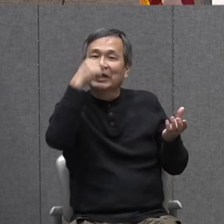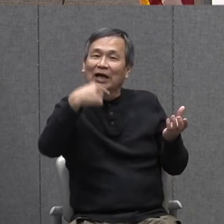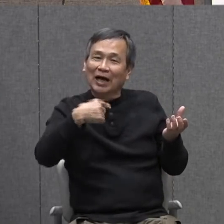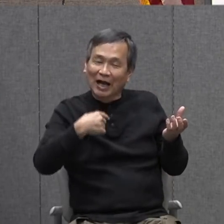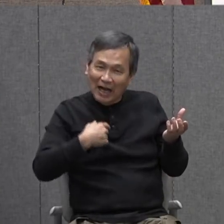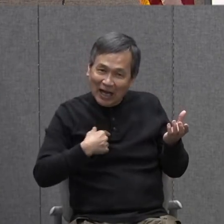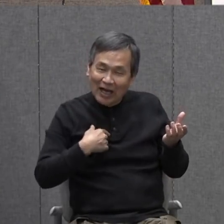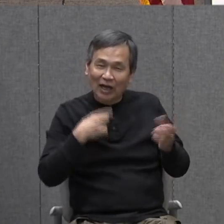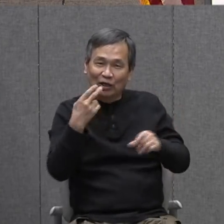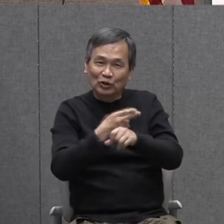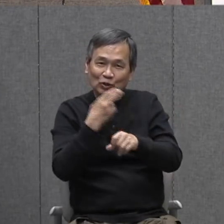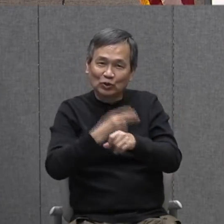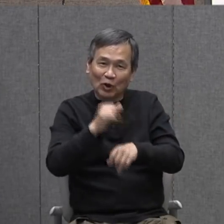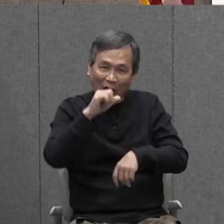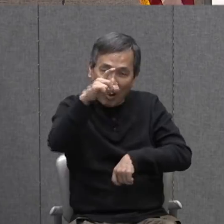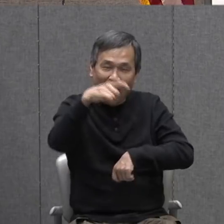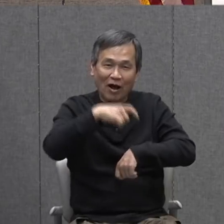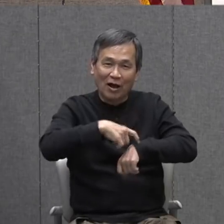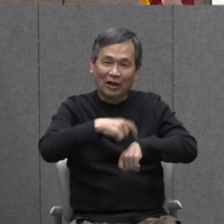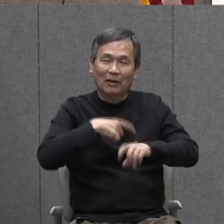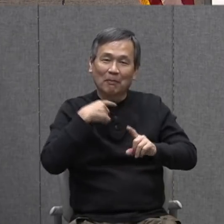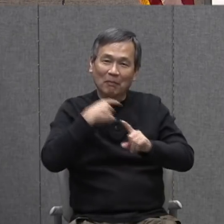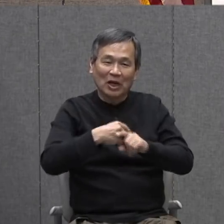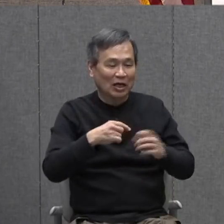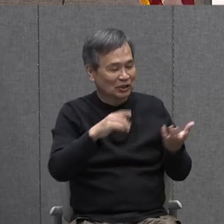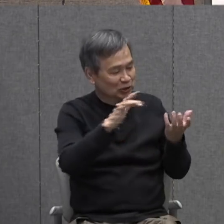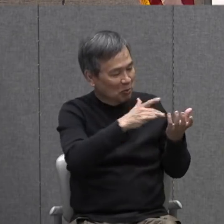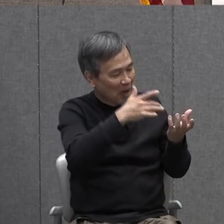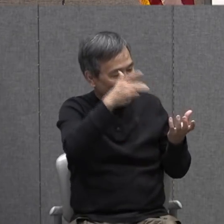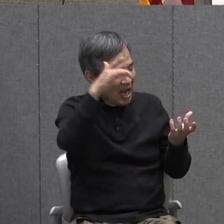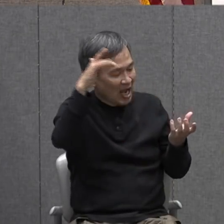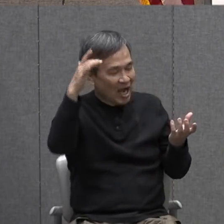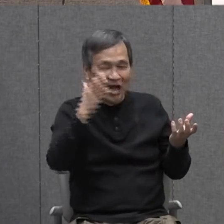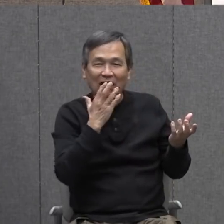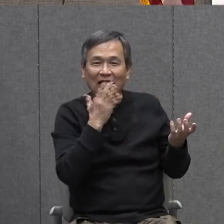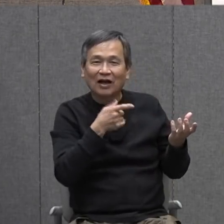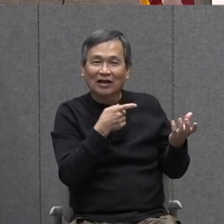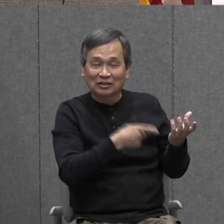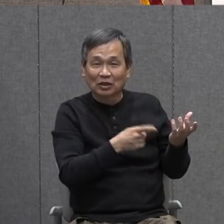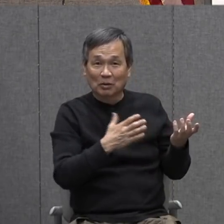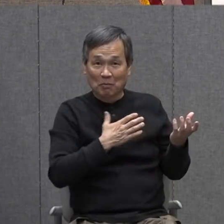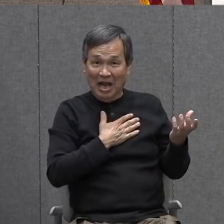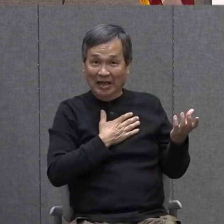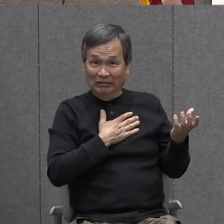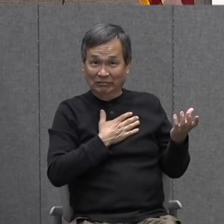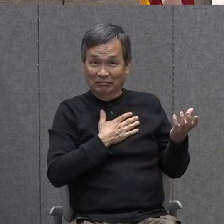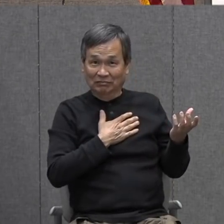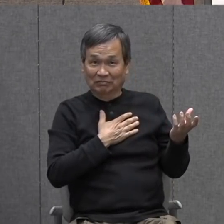and it makes me happy when I put it in my hands. So this was my first object I chose.